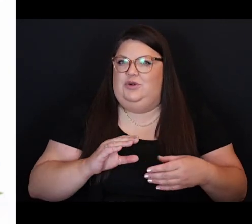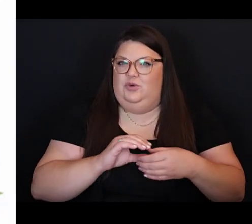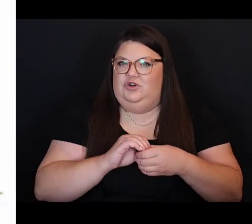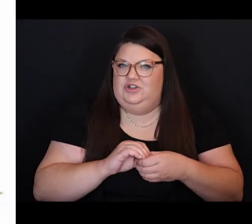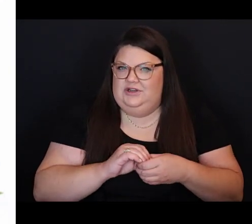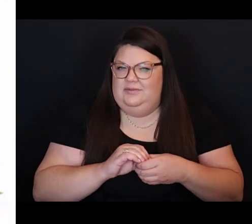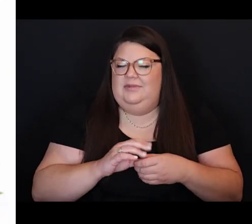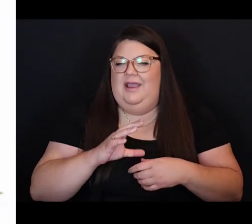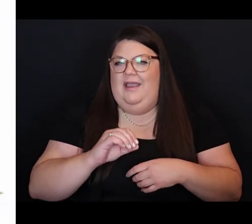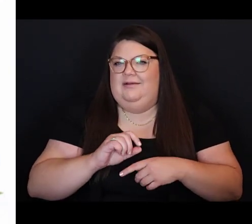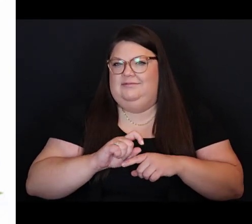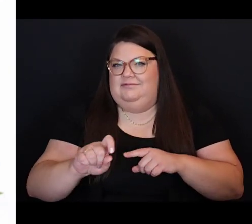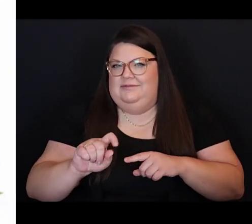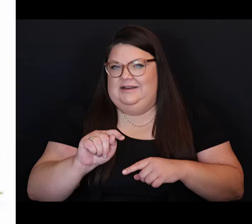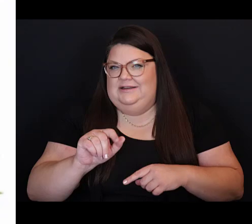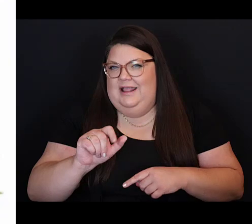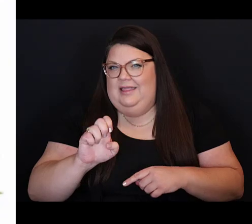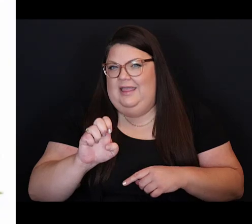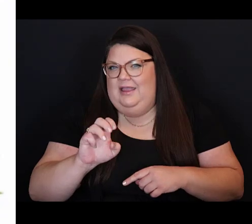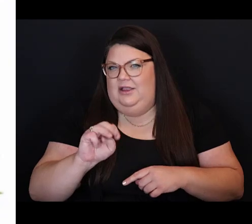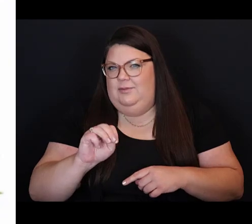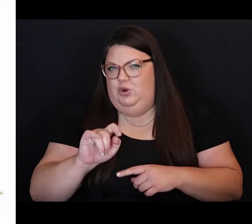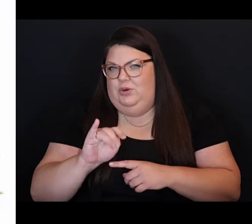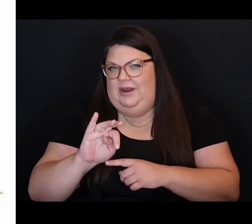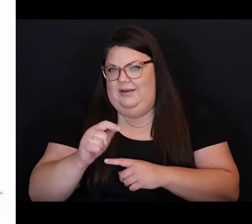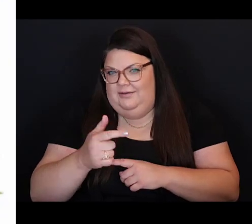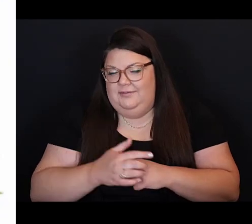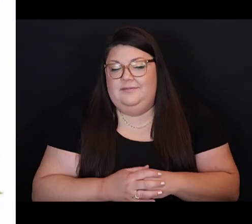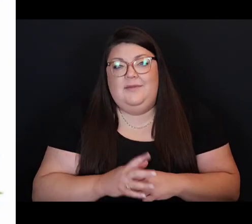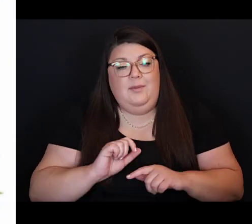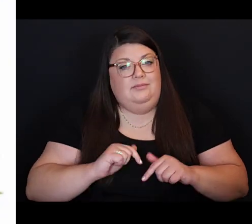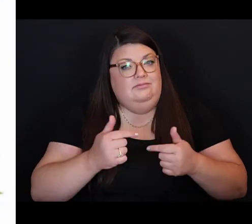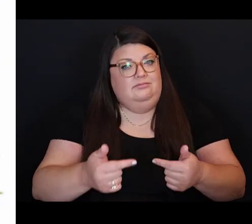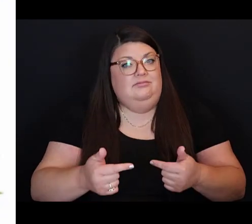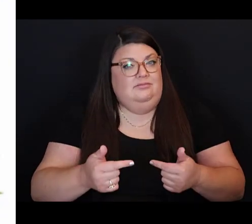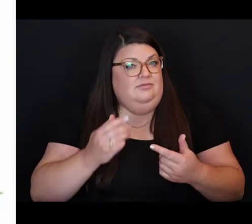so excited about what you have to show us today so I'm going to toss it over to you so you can